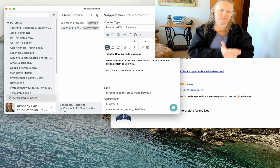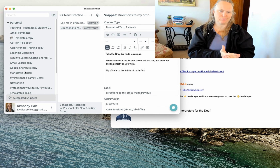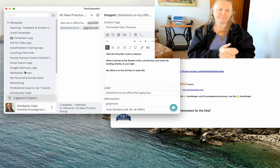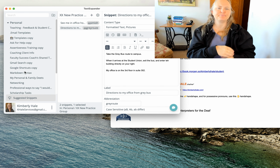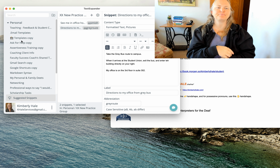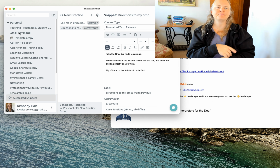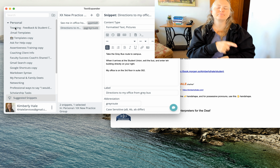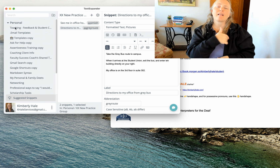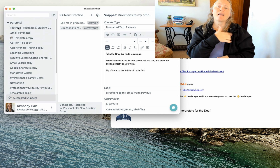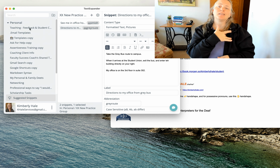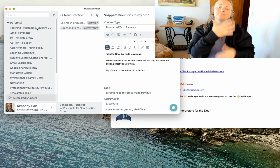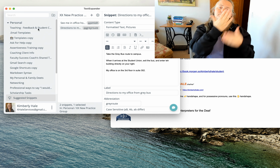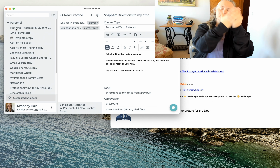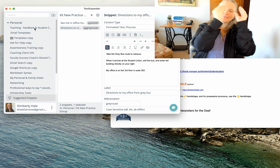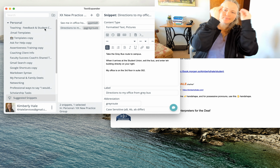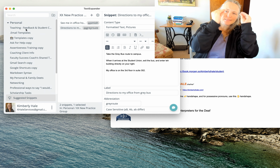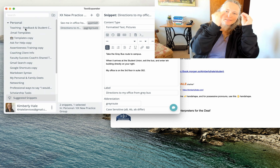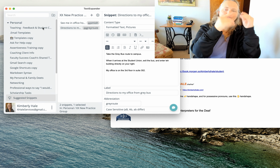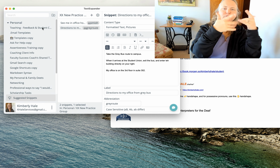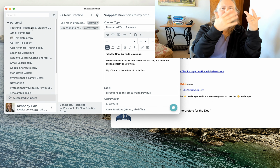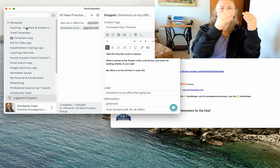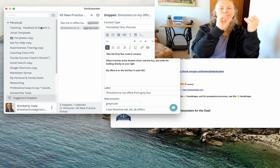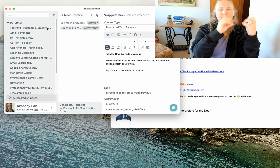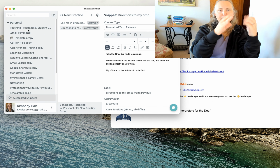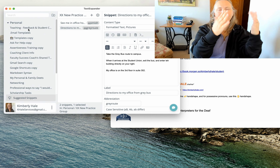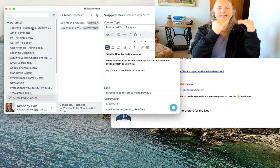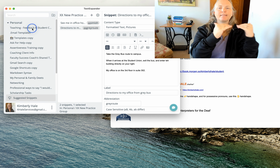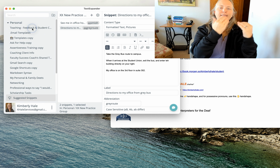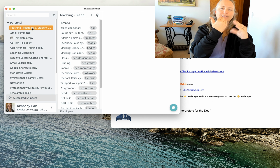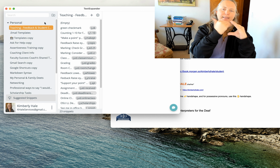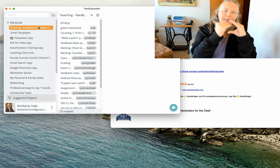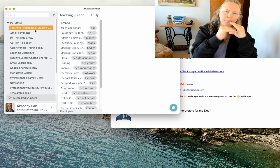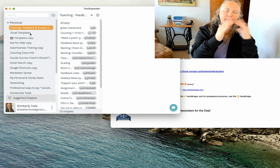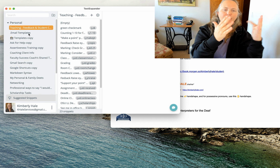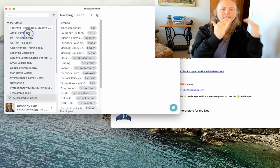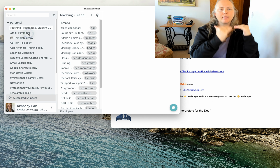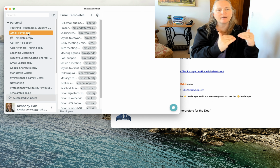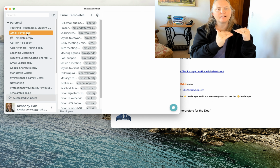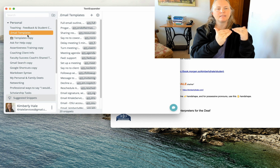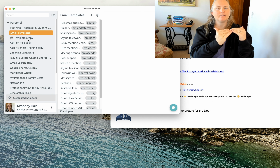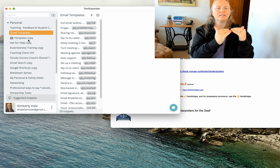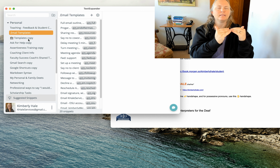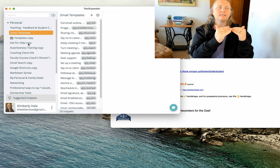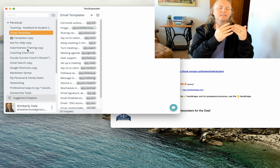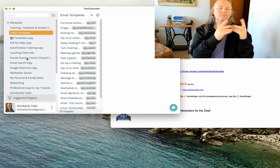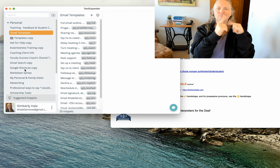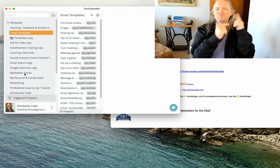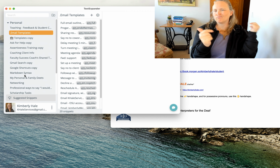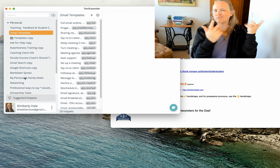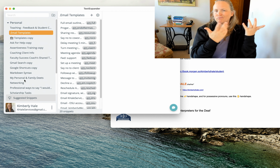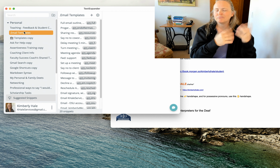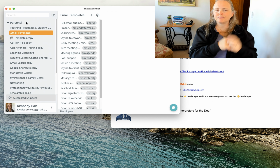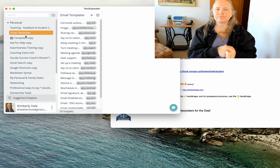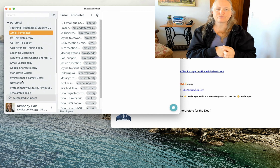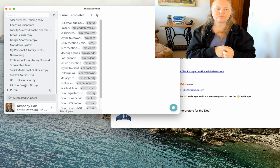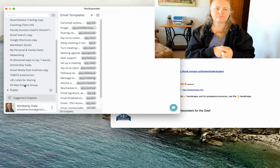them by teaching and feedback and student needs, things that I'll need for email, and so forth. I